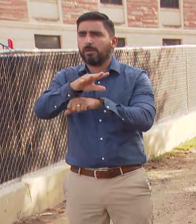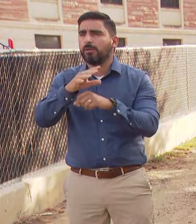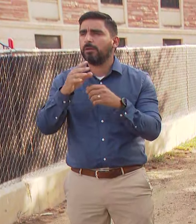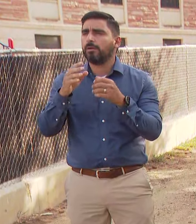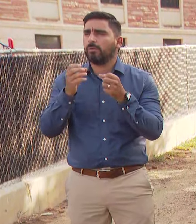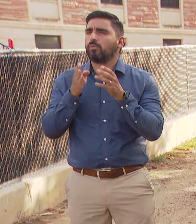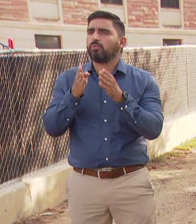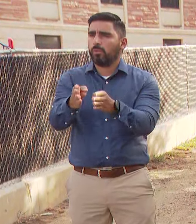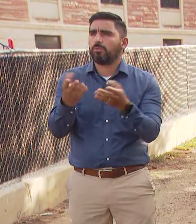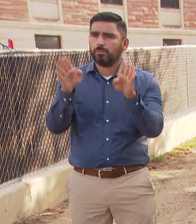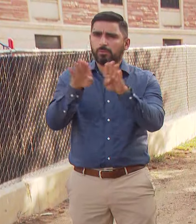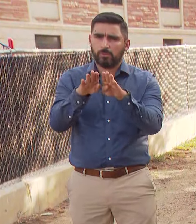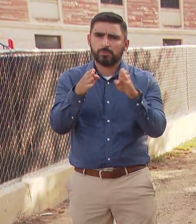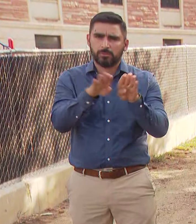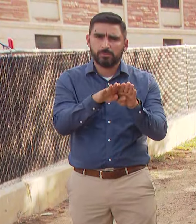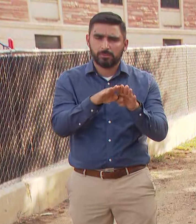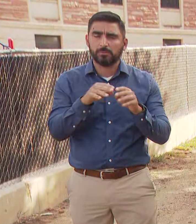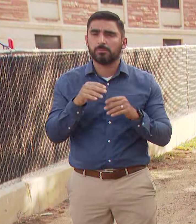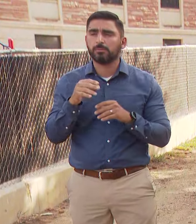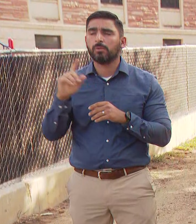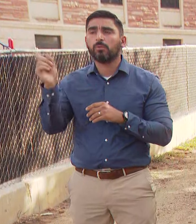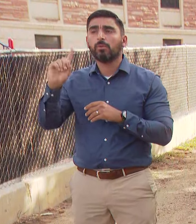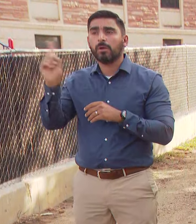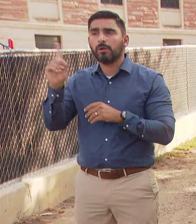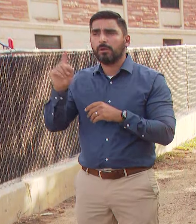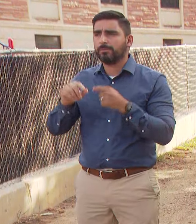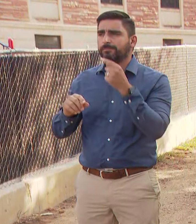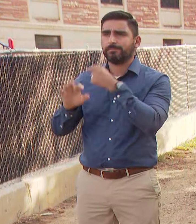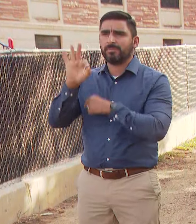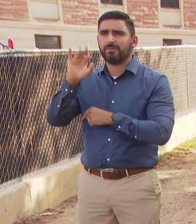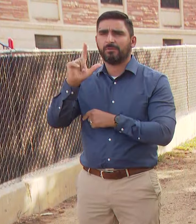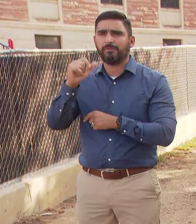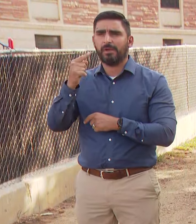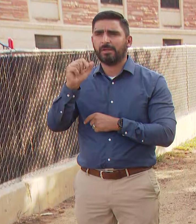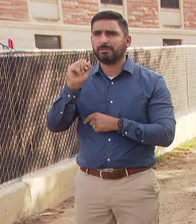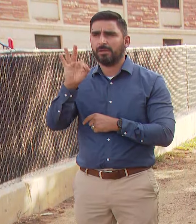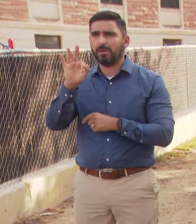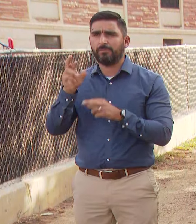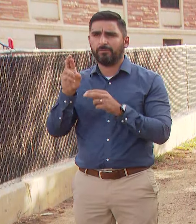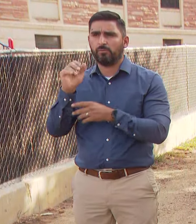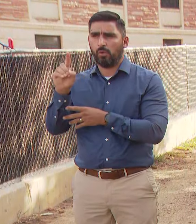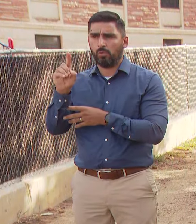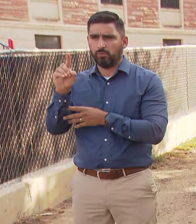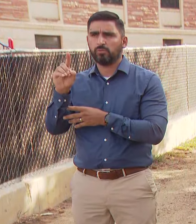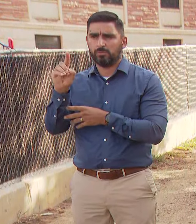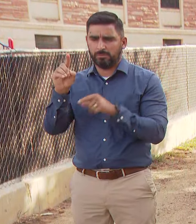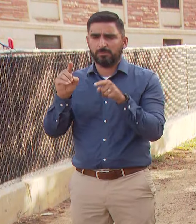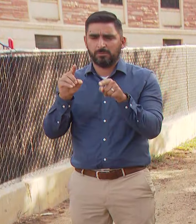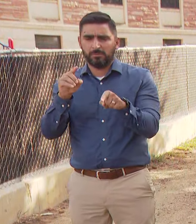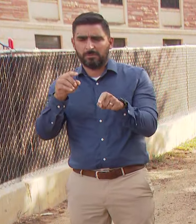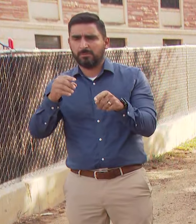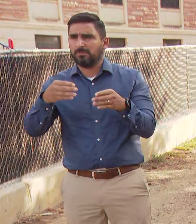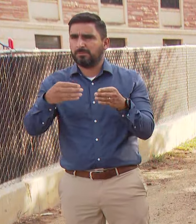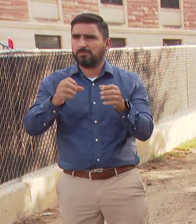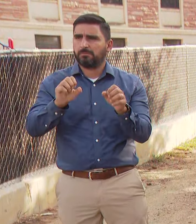So we currently have road closures at the base of Flagstaff Road at Gregory Canyon. Traffic is being prohibited from going westbound